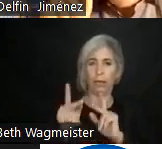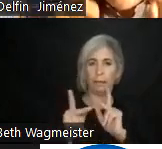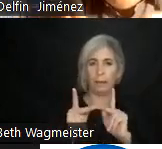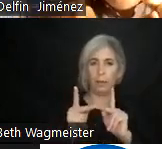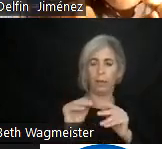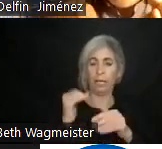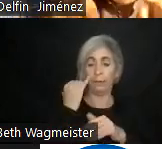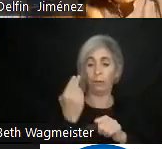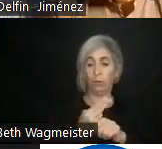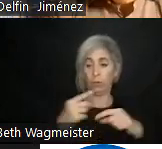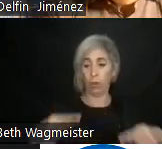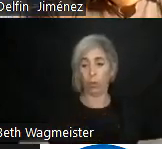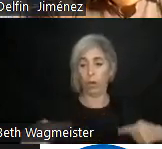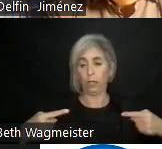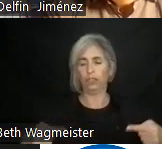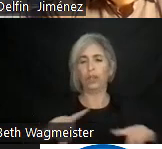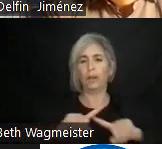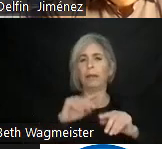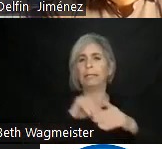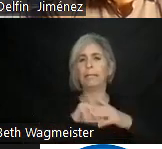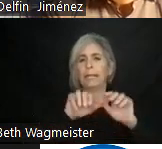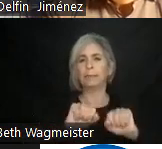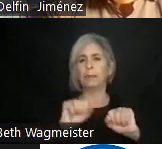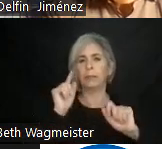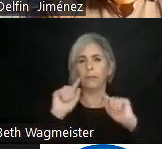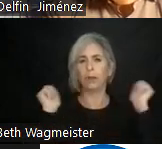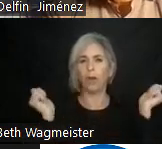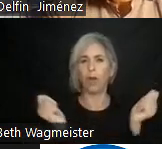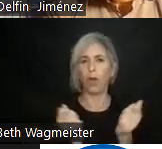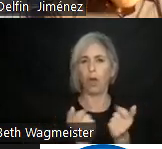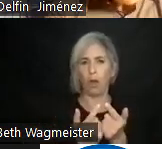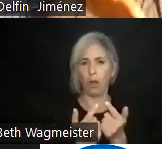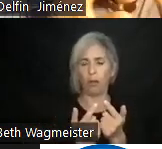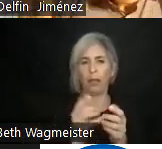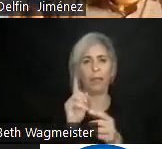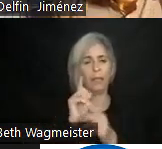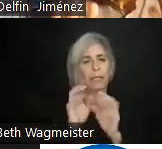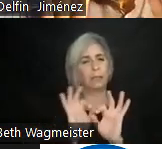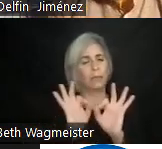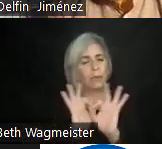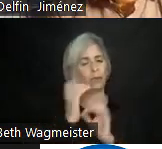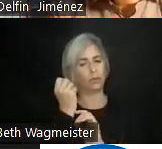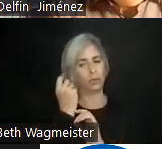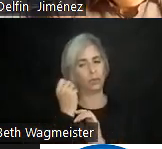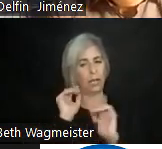And I think it is interesting to read that beginning or understand all the standards.